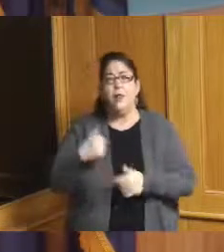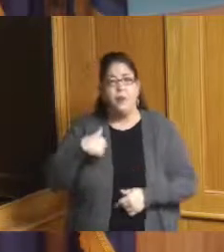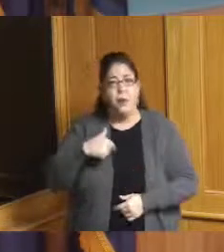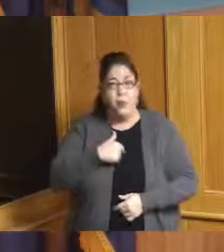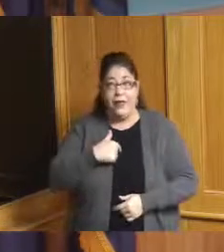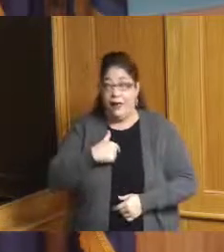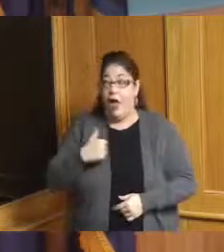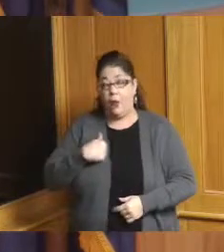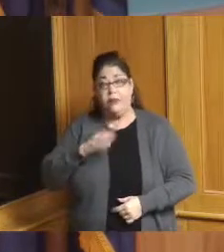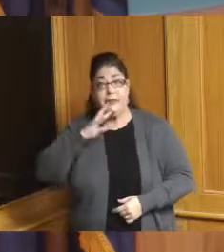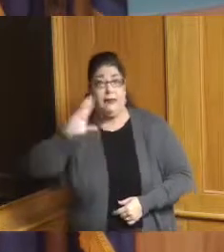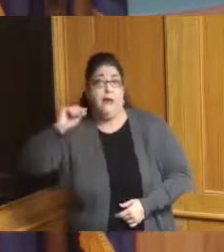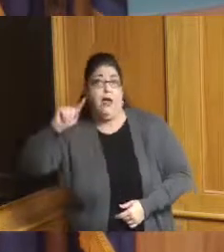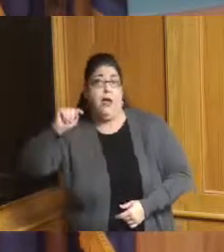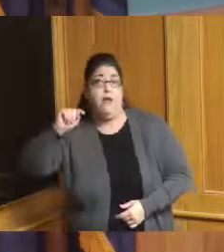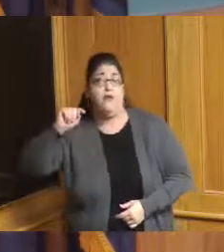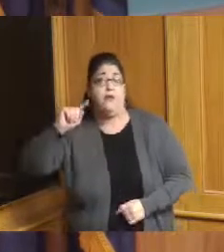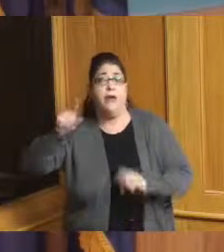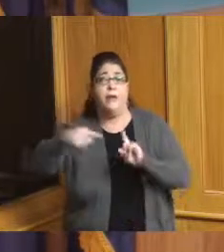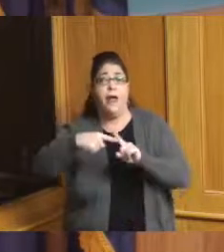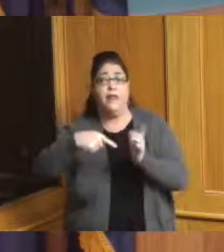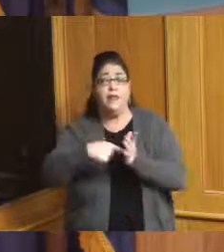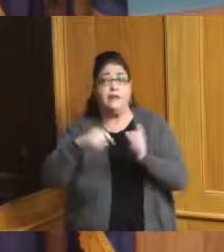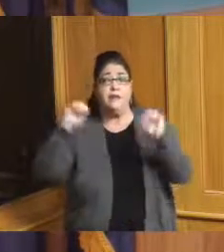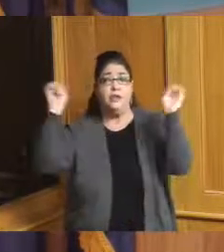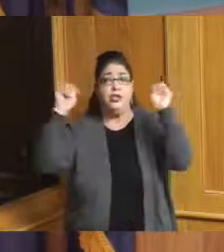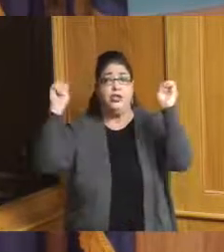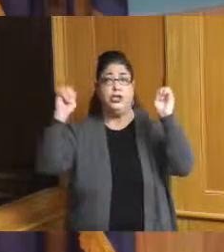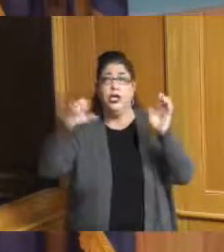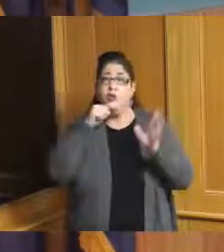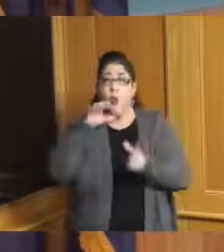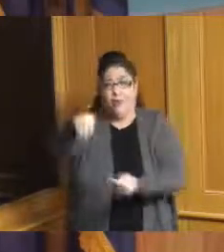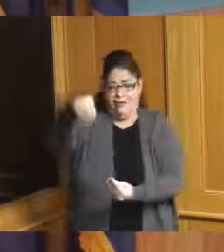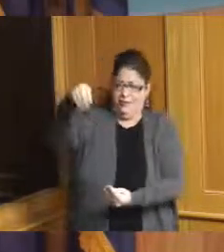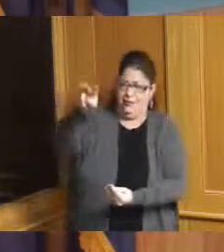be speaking out and I don't want anybody to get this resolution and feel as though well daddy did